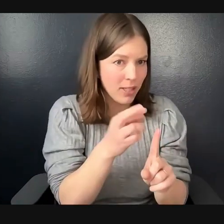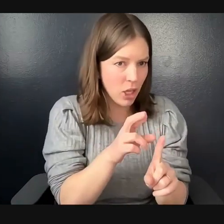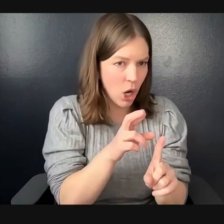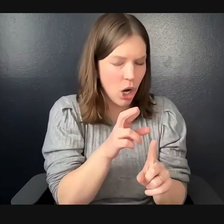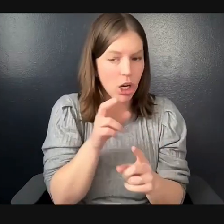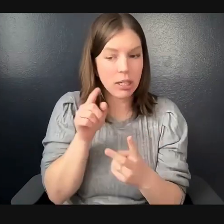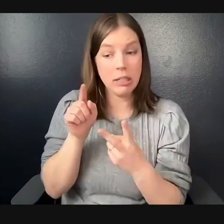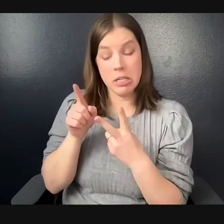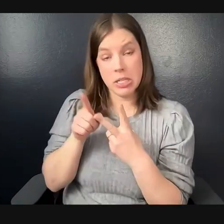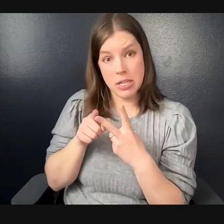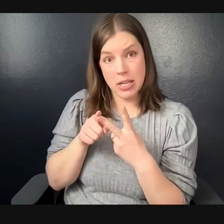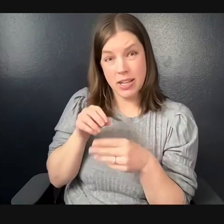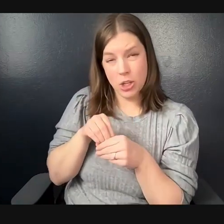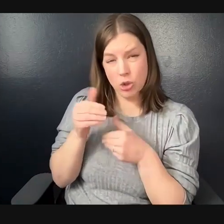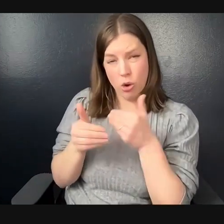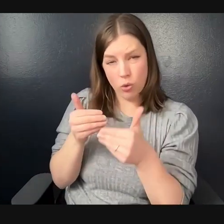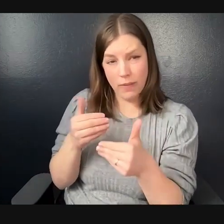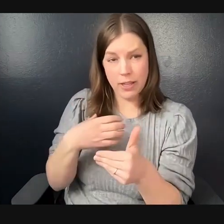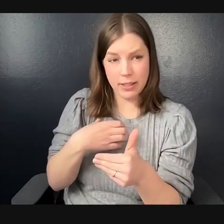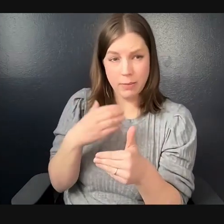and you're also going to file a grievance with OCR,